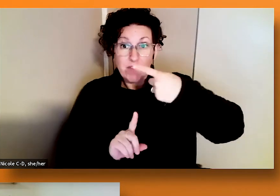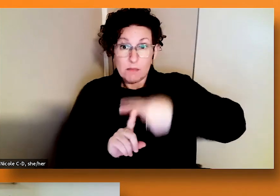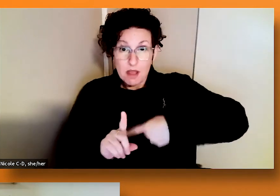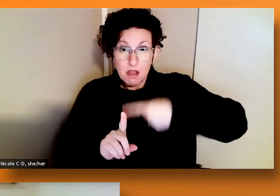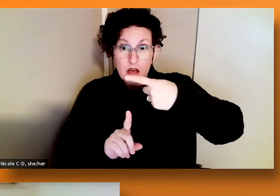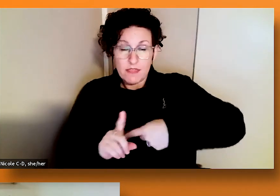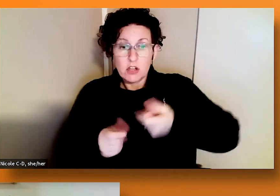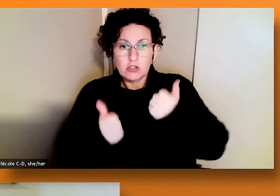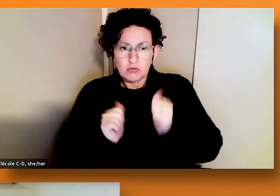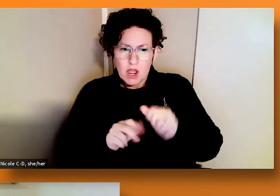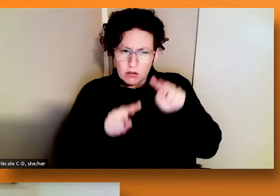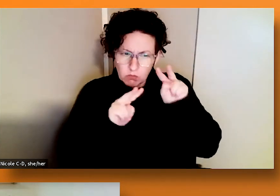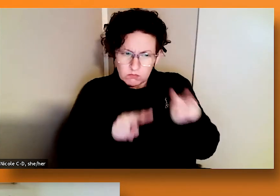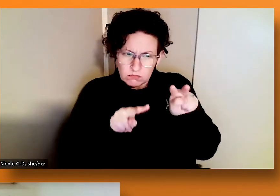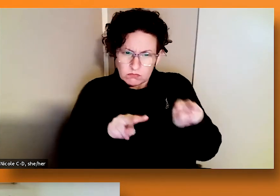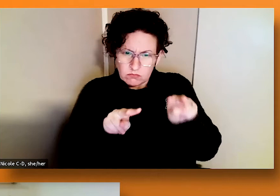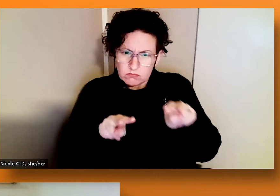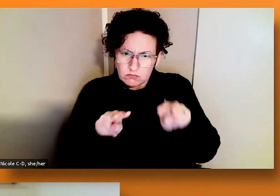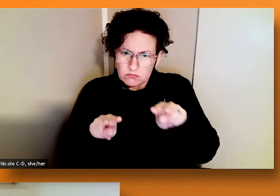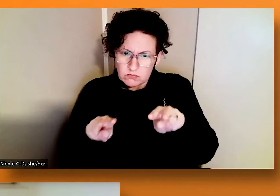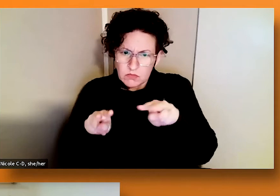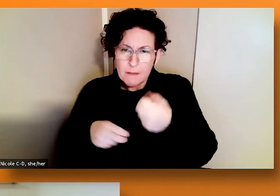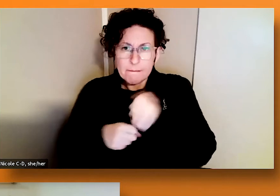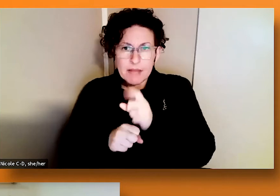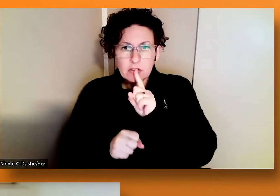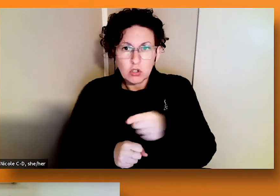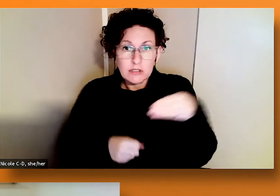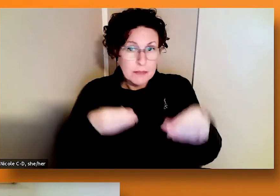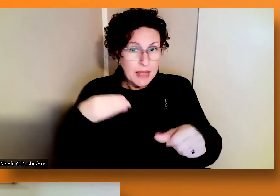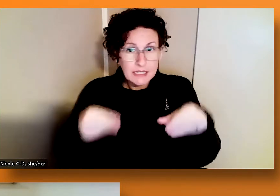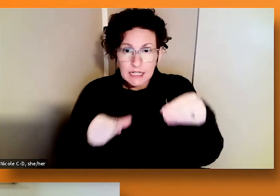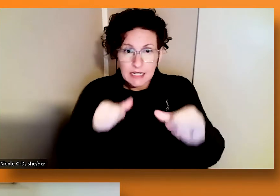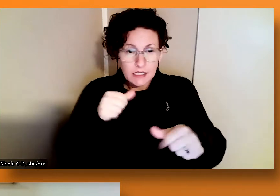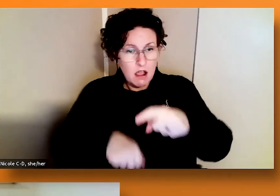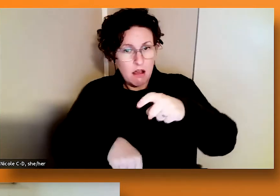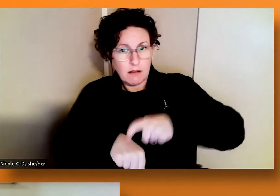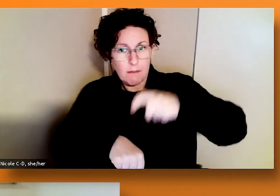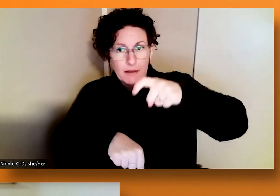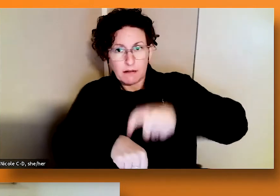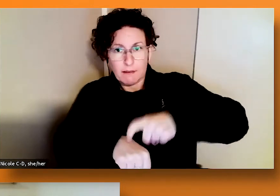every month is try to stay on track with a spending plan,